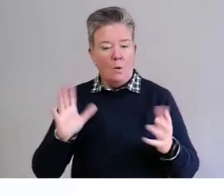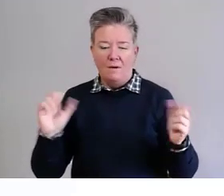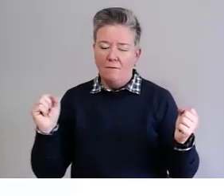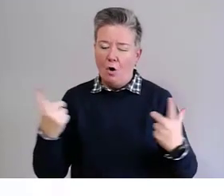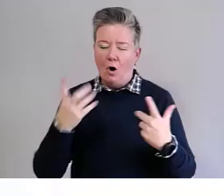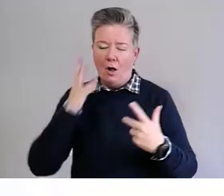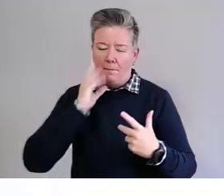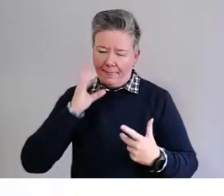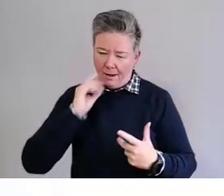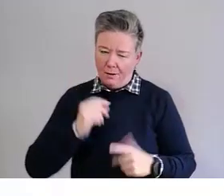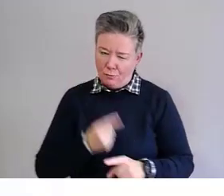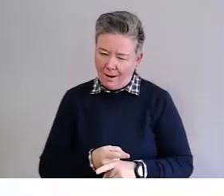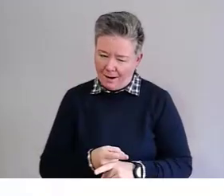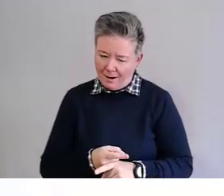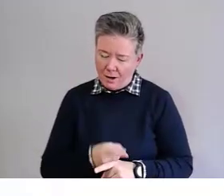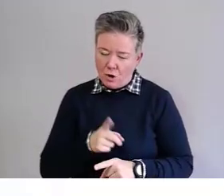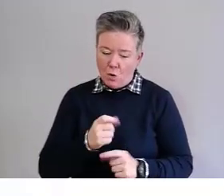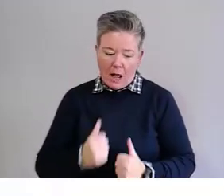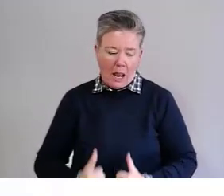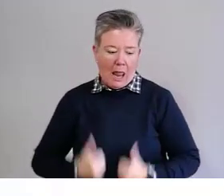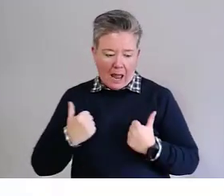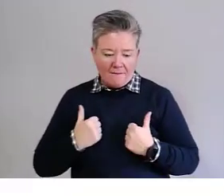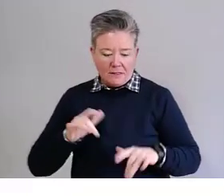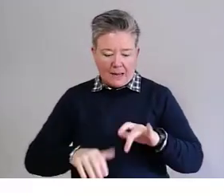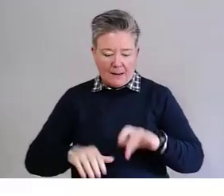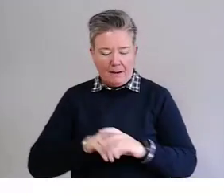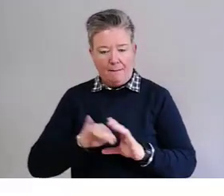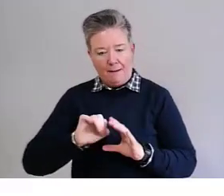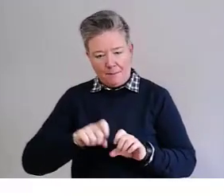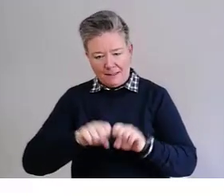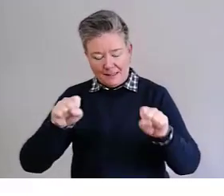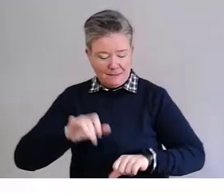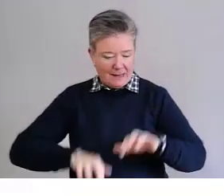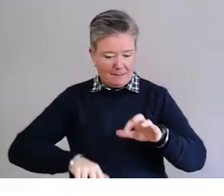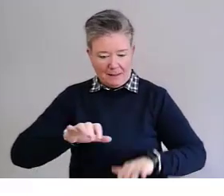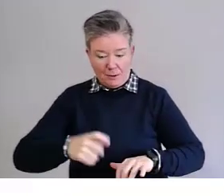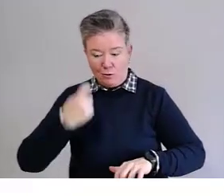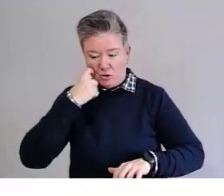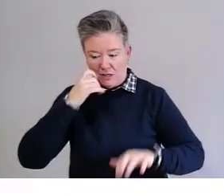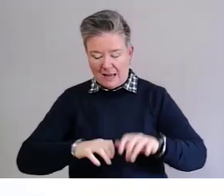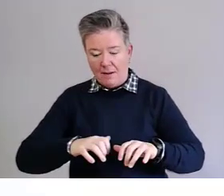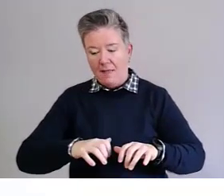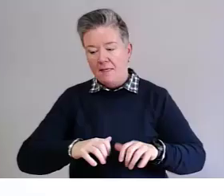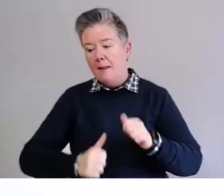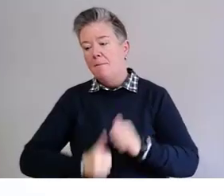where you are live typing in the IEP system and you've just typed the most beautiful,